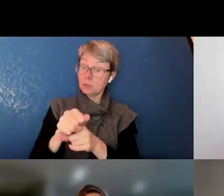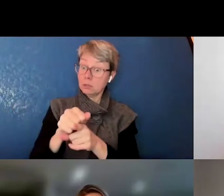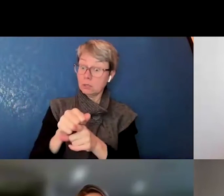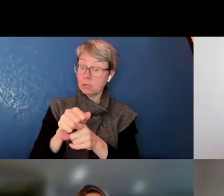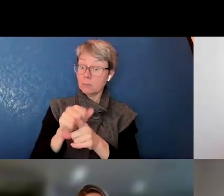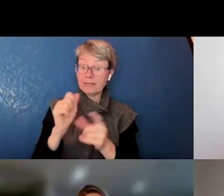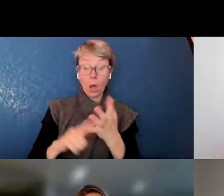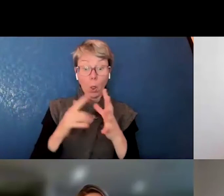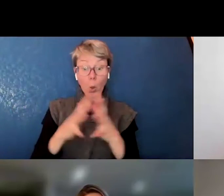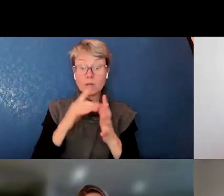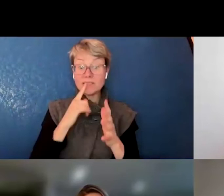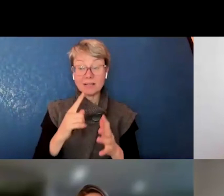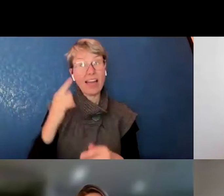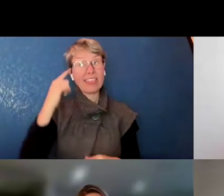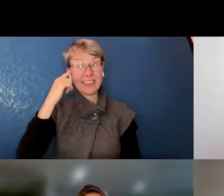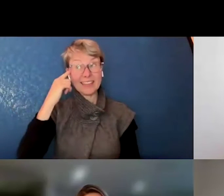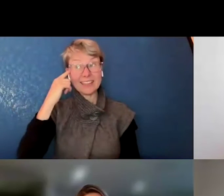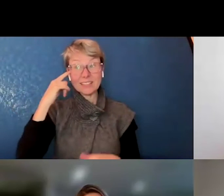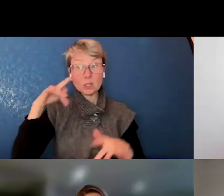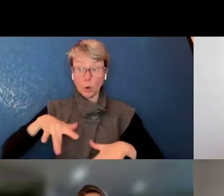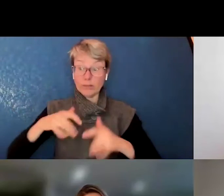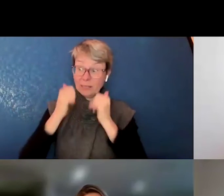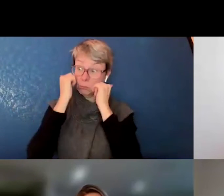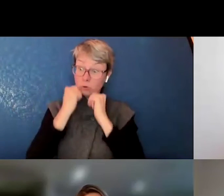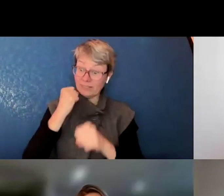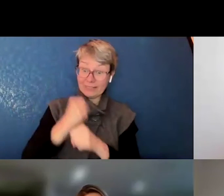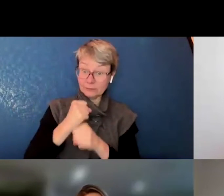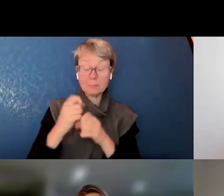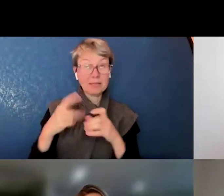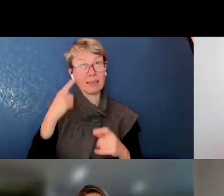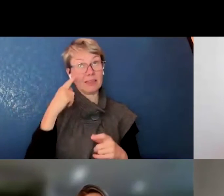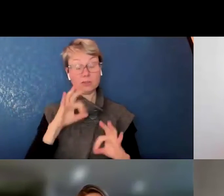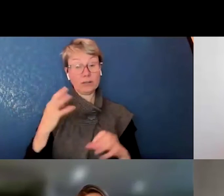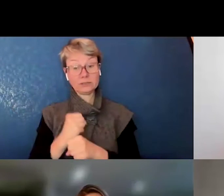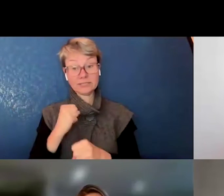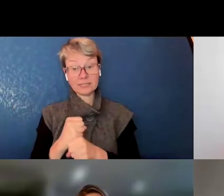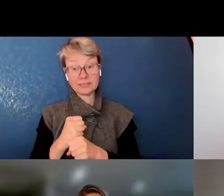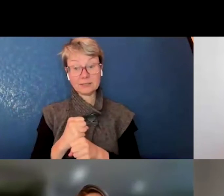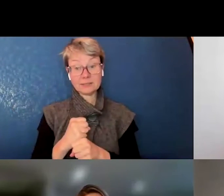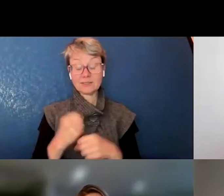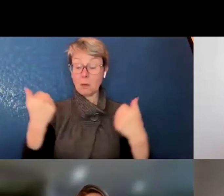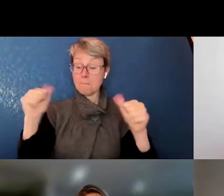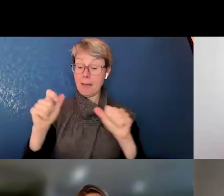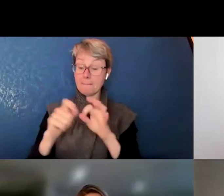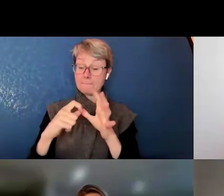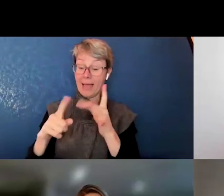on and so whenever I manage to get a client bail um both children or adult it's a good day um also